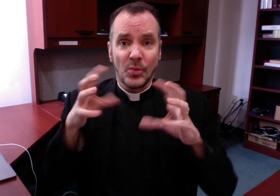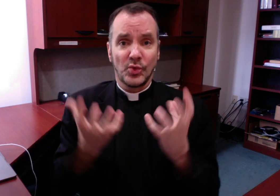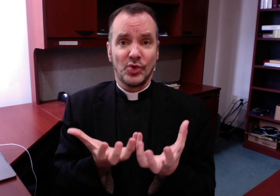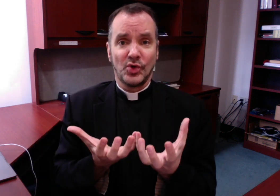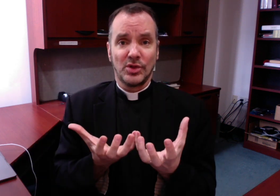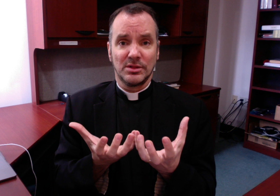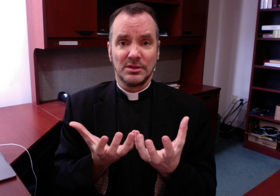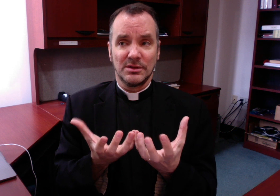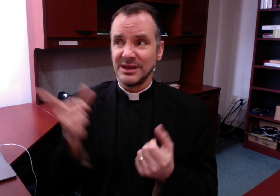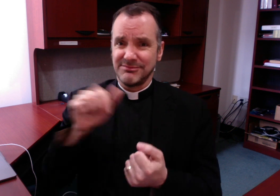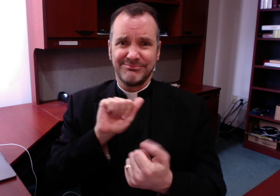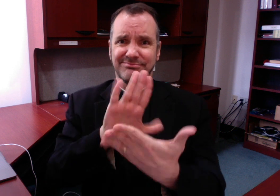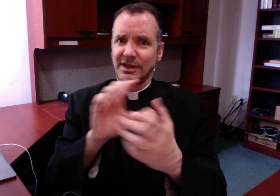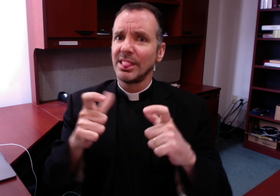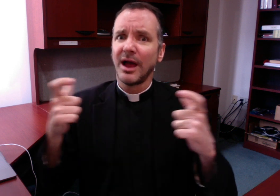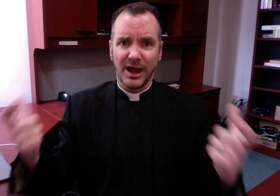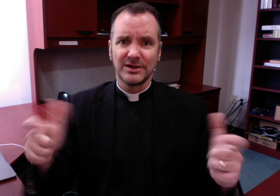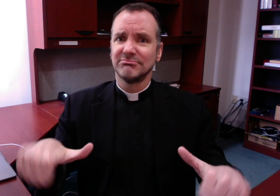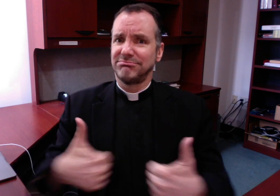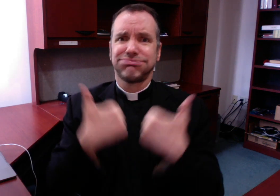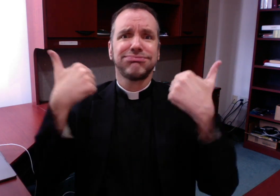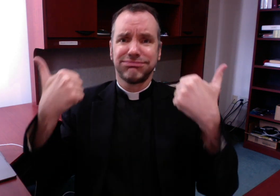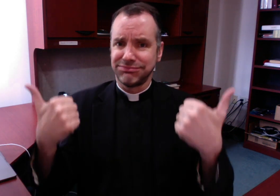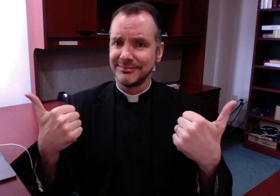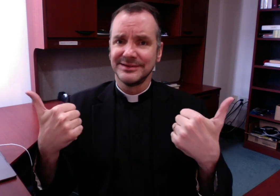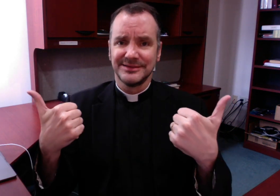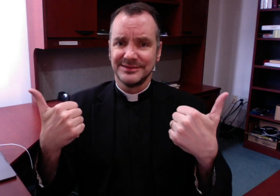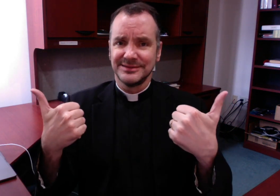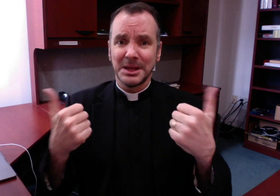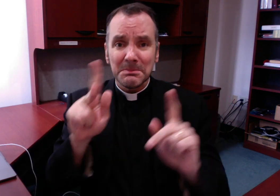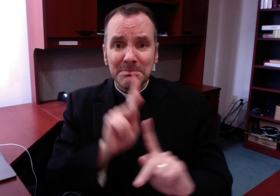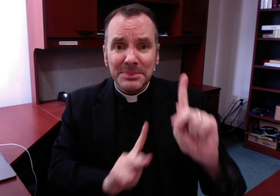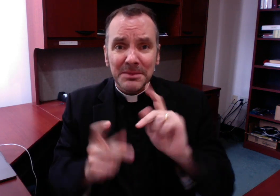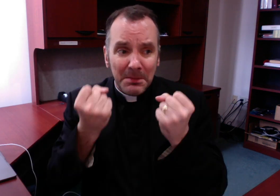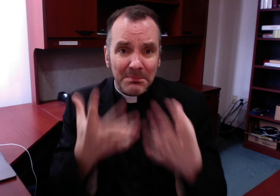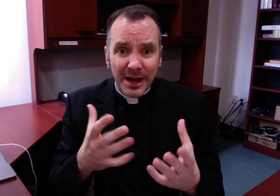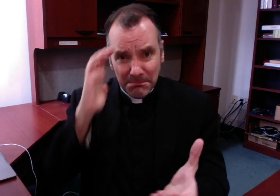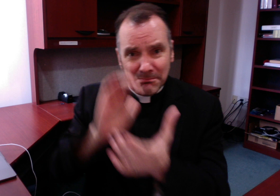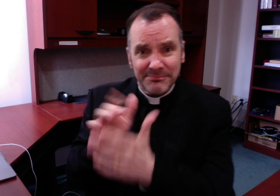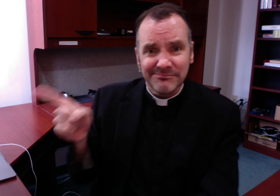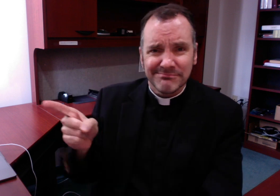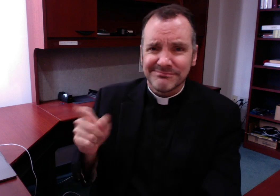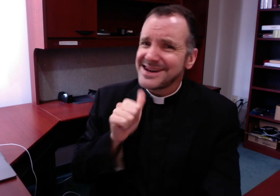He encountered a lot of challenges and difficulties here on earth. Many people